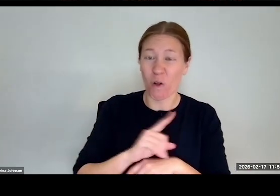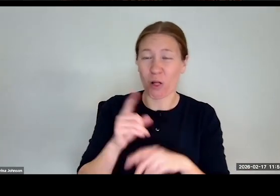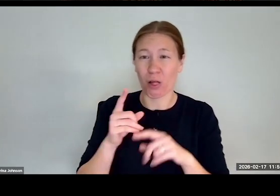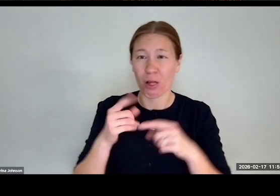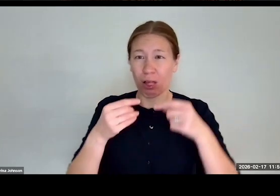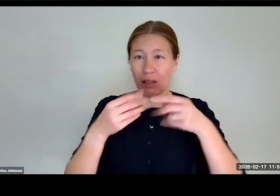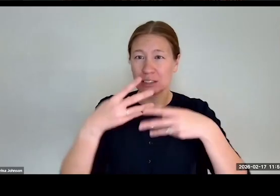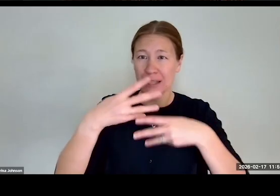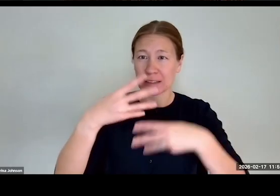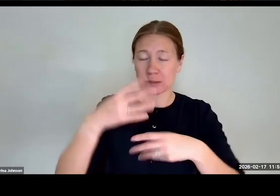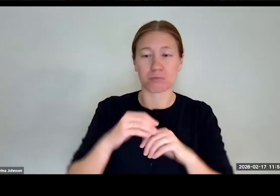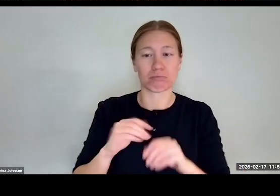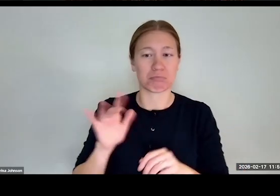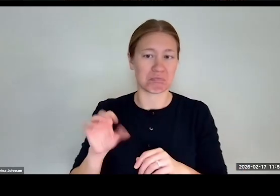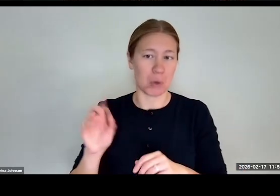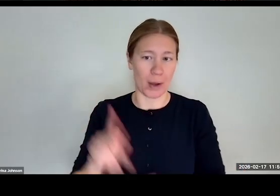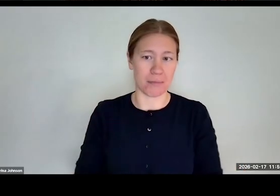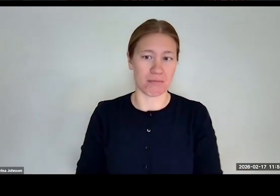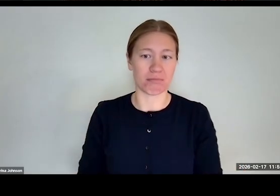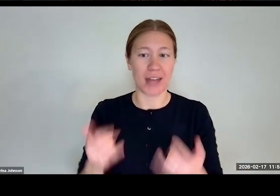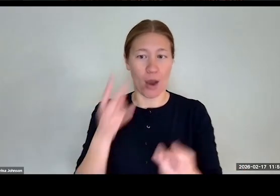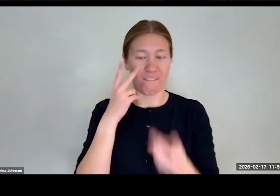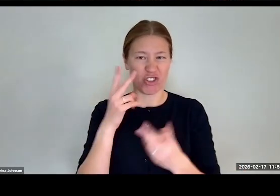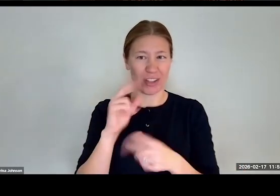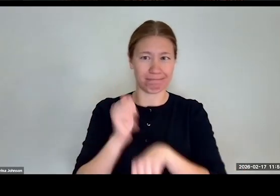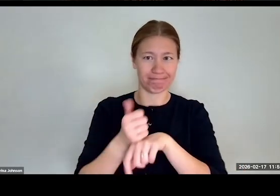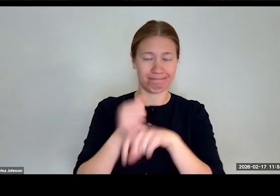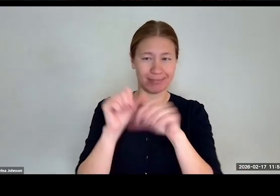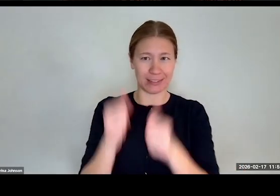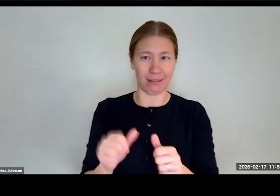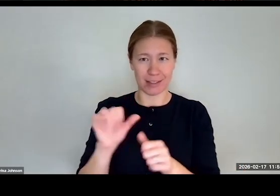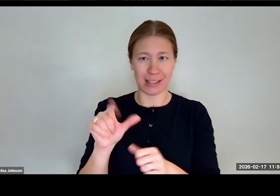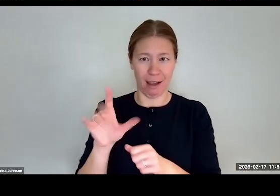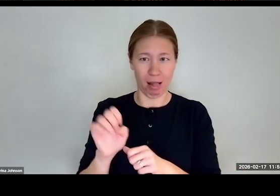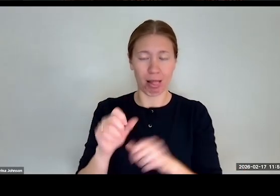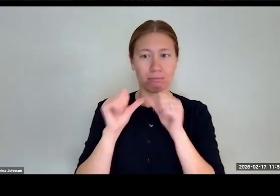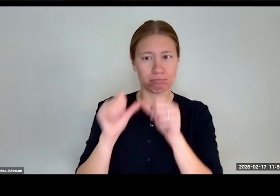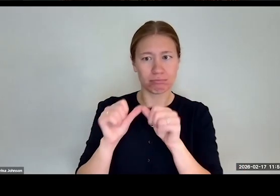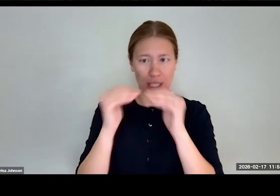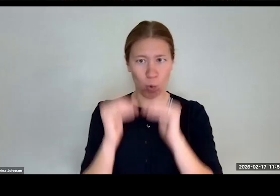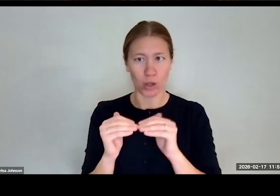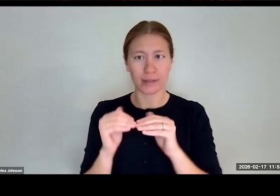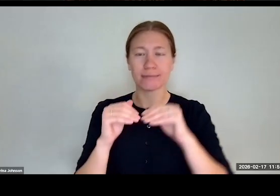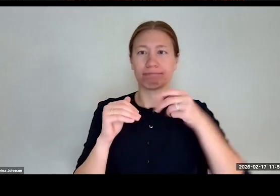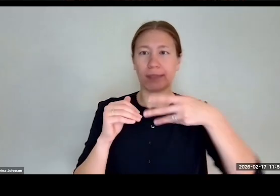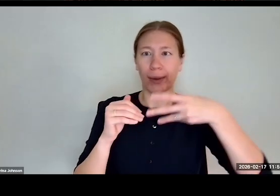Okay. And that's visually going to stylize that with consistent spacing between my items and none of those hard breaks.